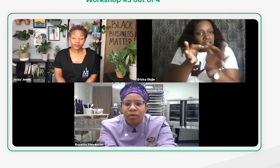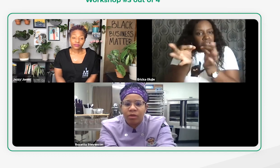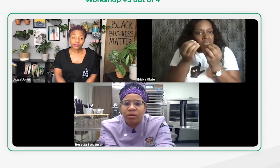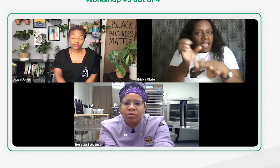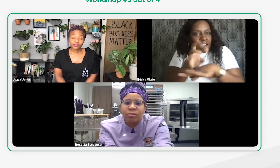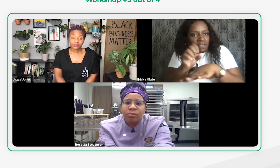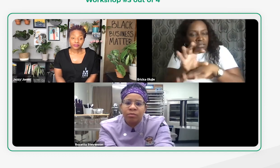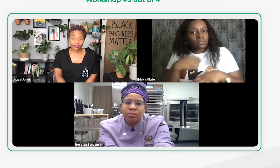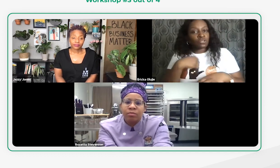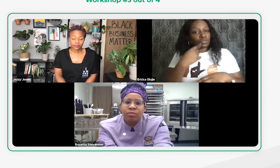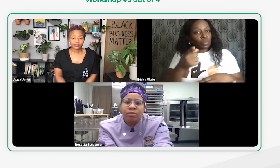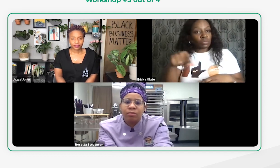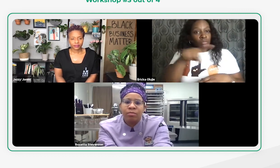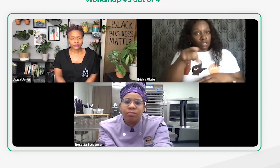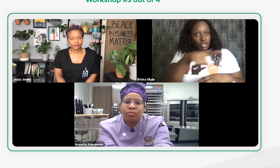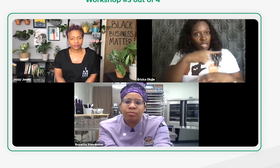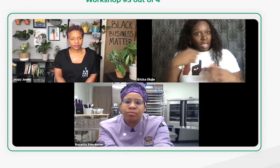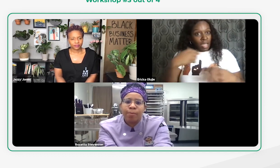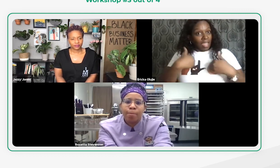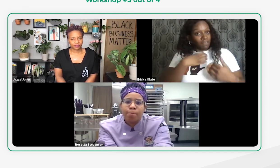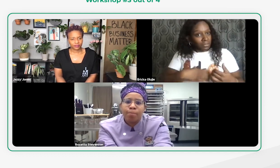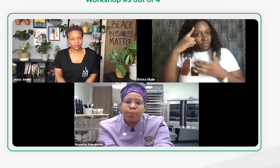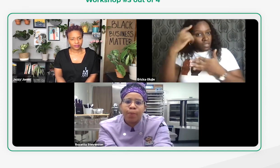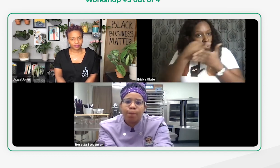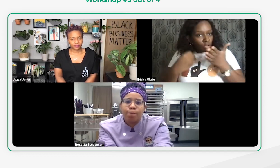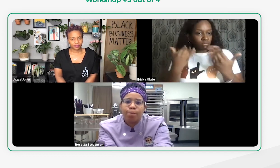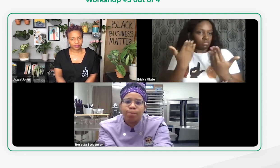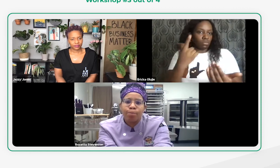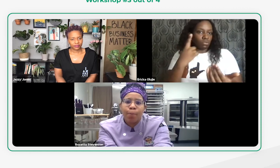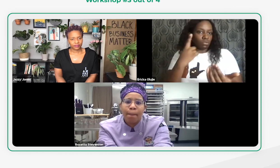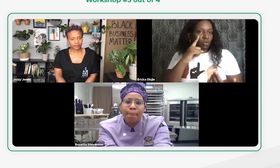How are you doing this? I've given explanation and advice. I told people